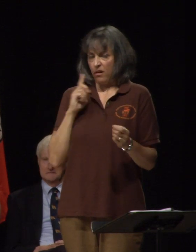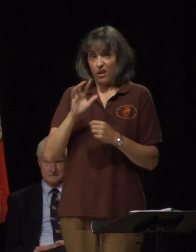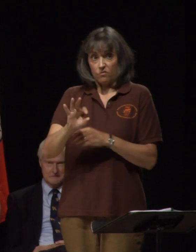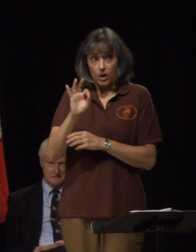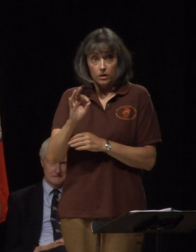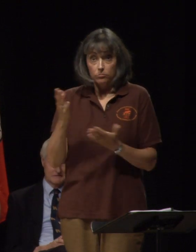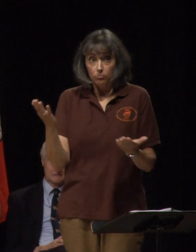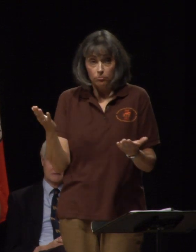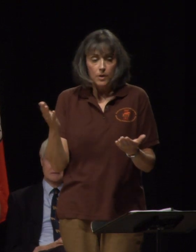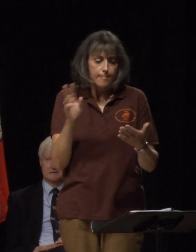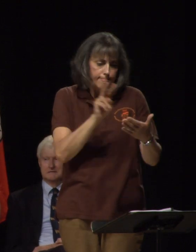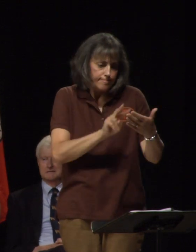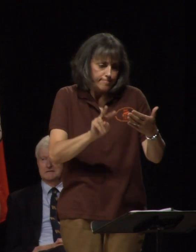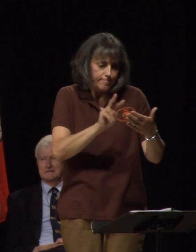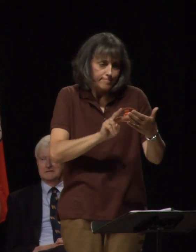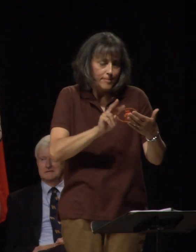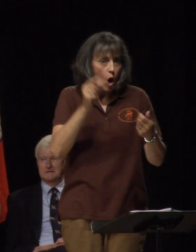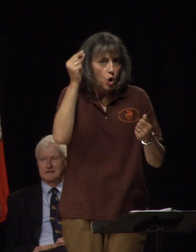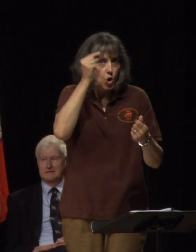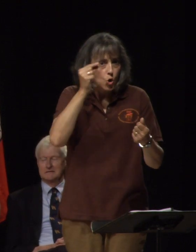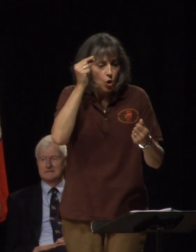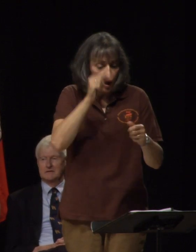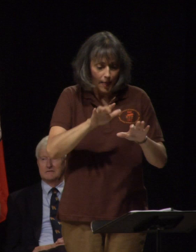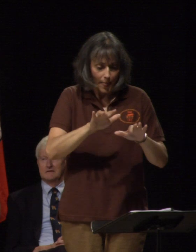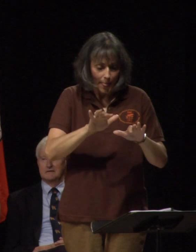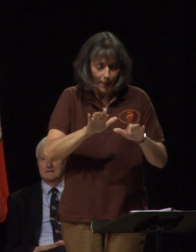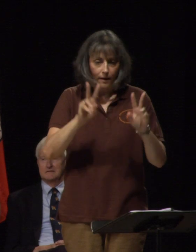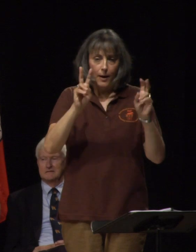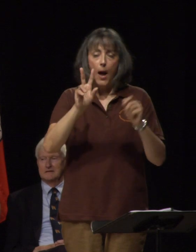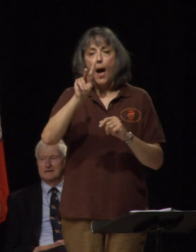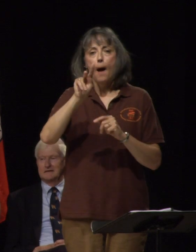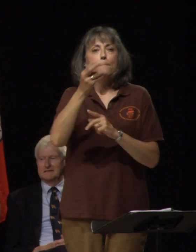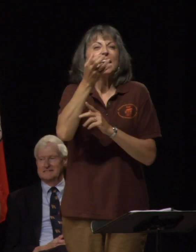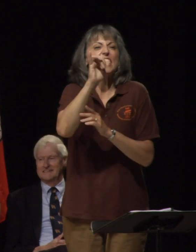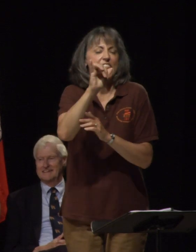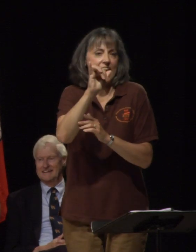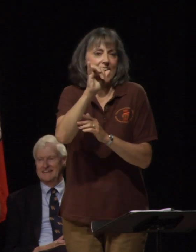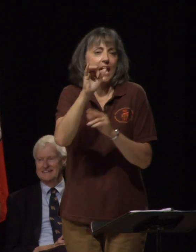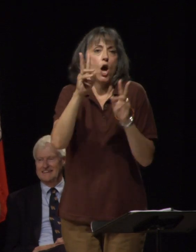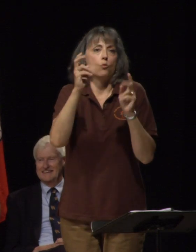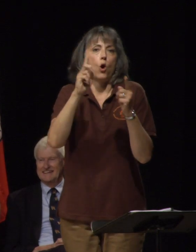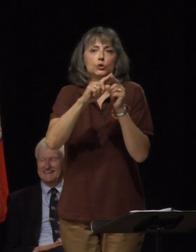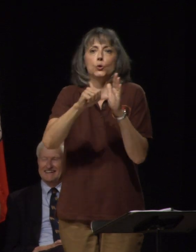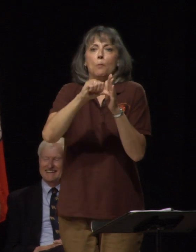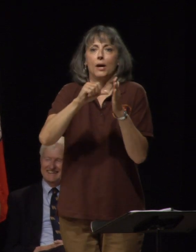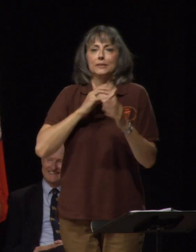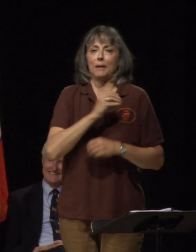AND THAT WOULD BE GO TO GOOGLE AND TYPE IN PITHY QUOTE TO IMPRESS STAFF AND IMPRESS